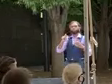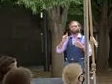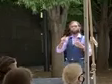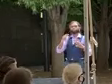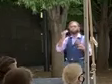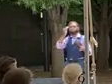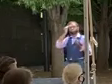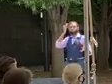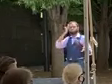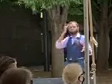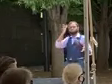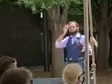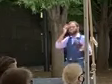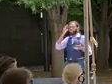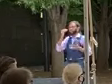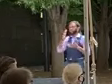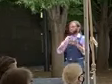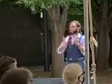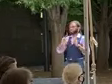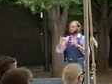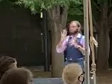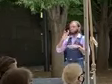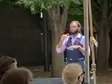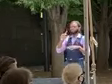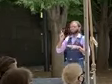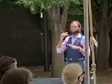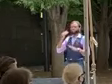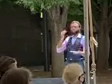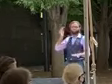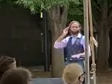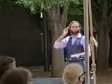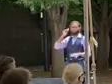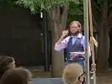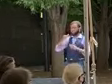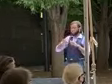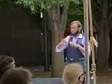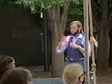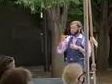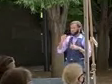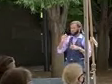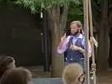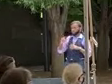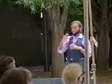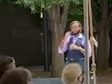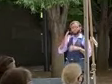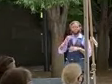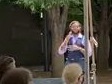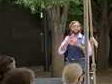Some people take away a memory of the park experience, but other people take words away.